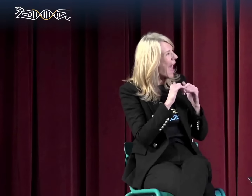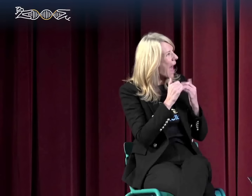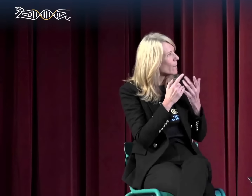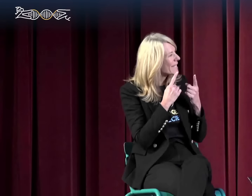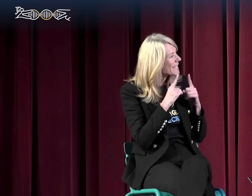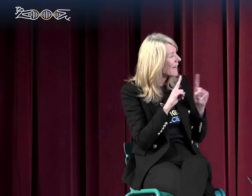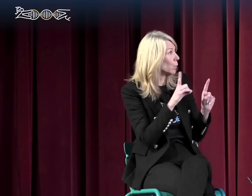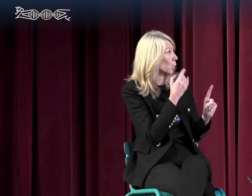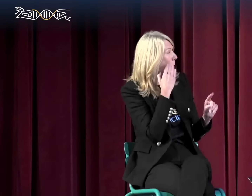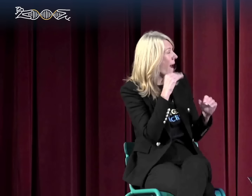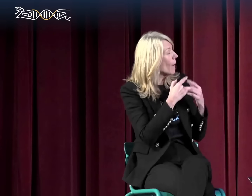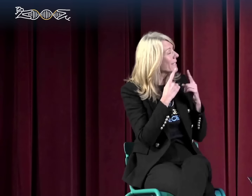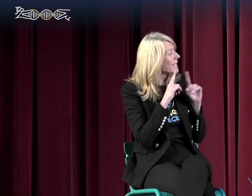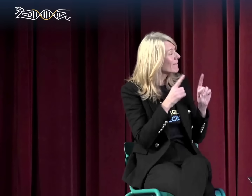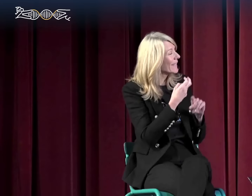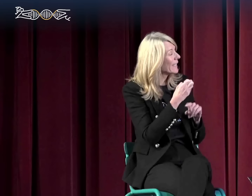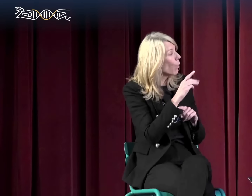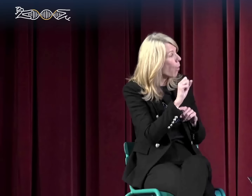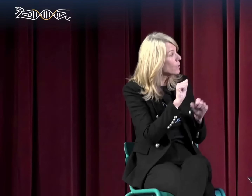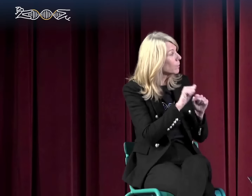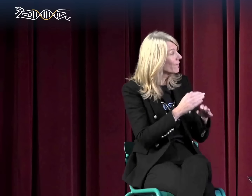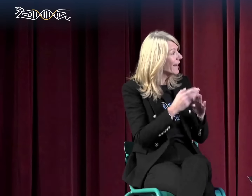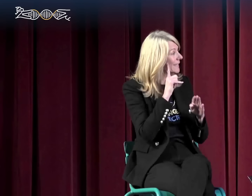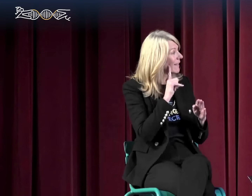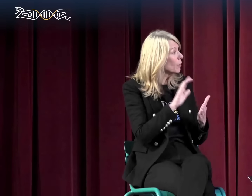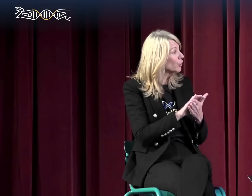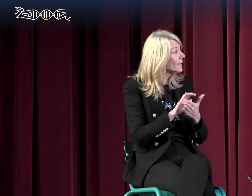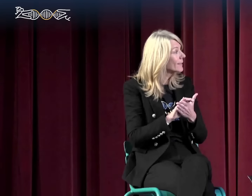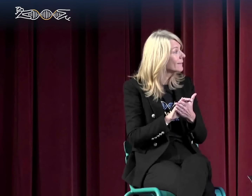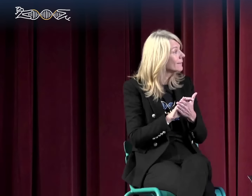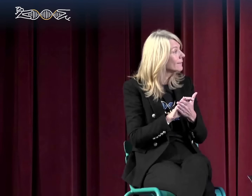So, do you happen to know how successful he was with